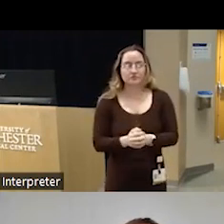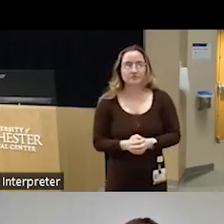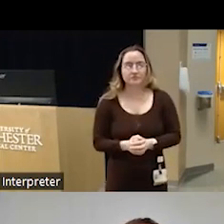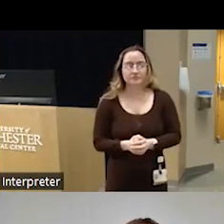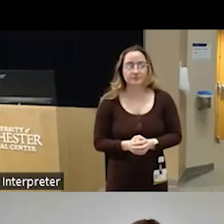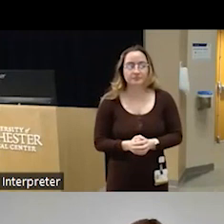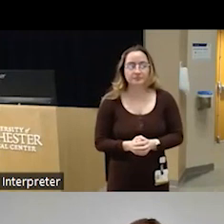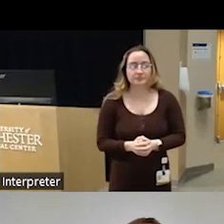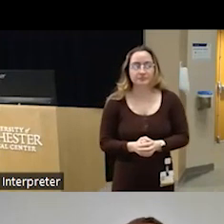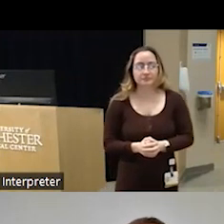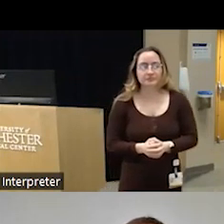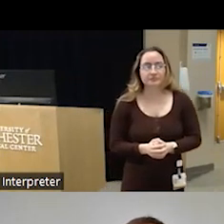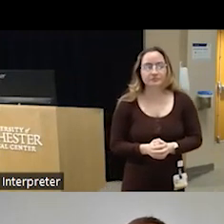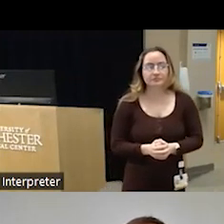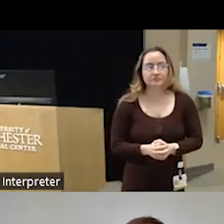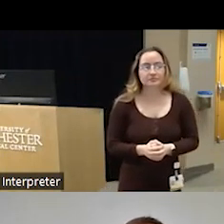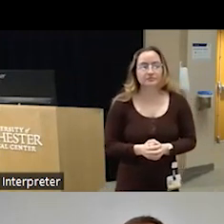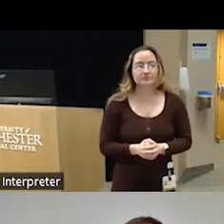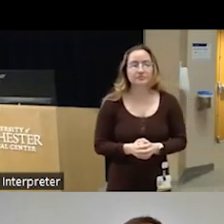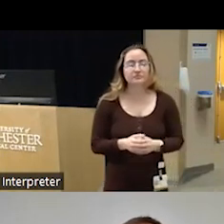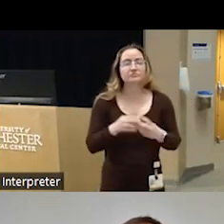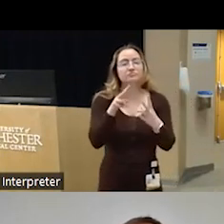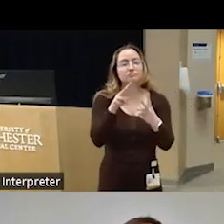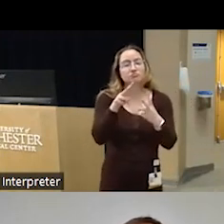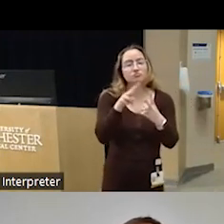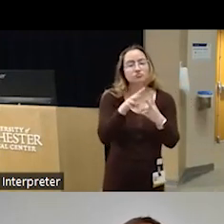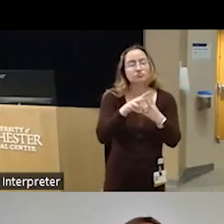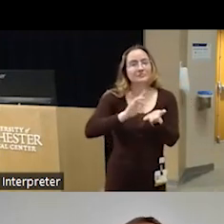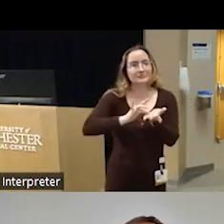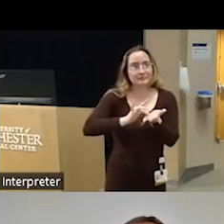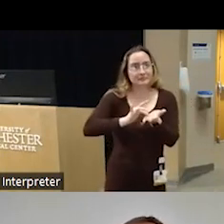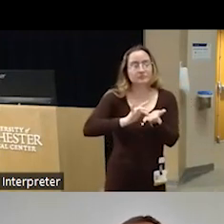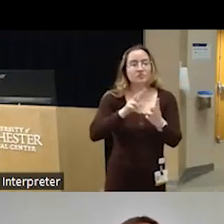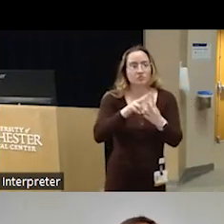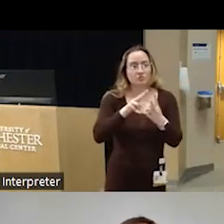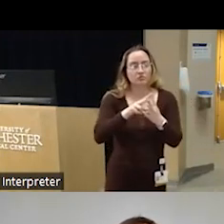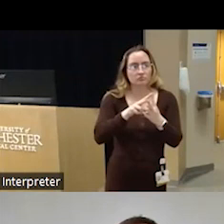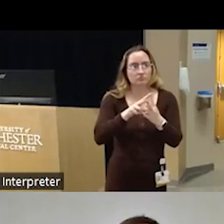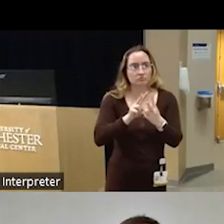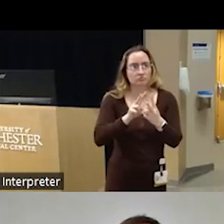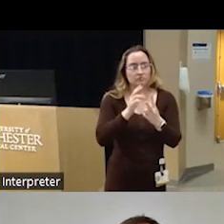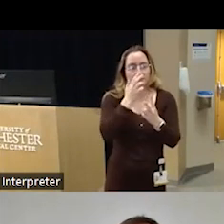Or lanzapine and close the pain as the worst offenders. And we now know that it's not just a weight effect.